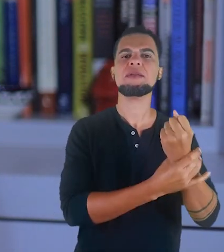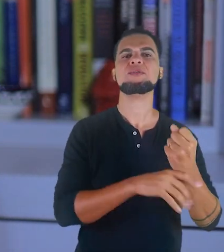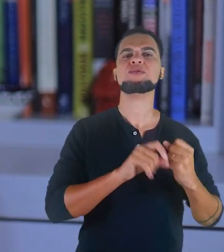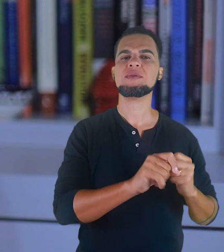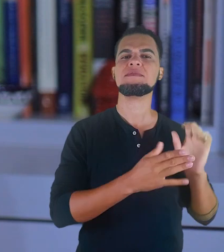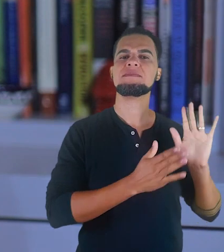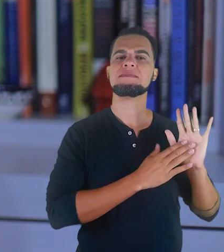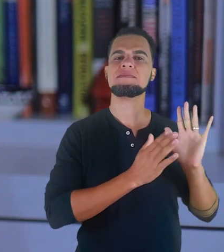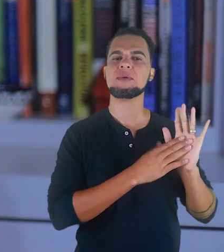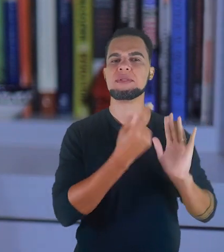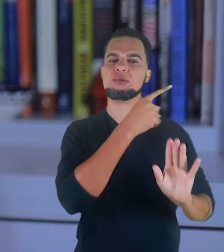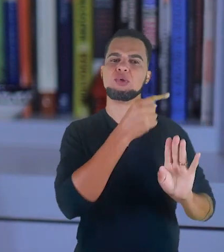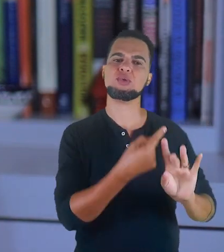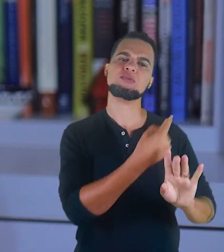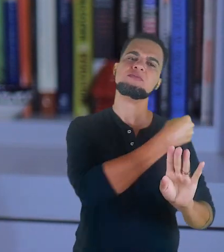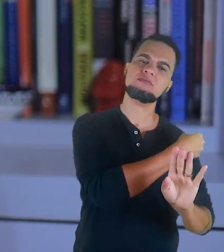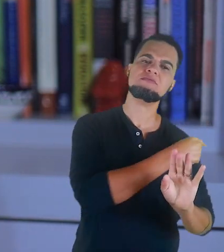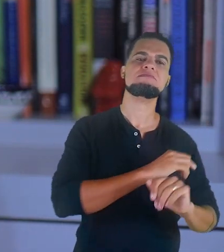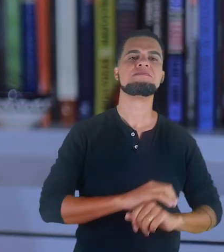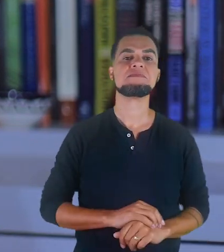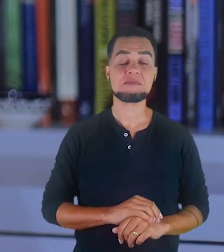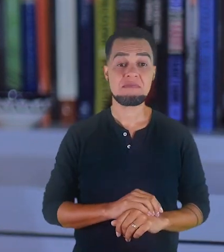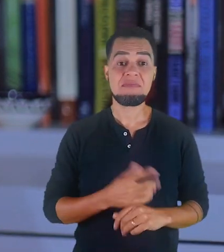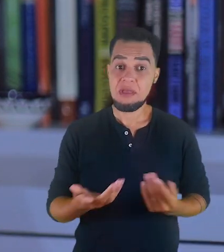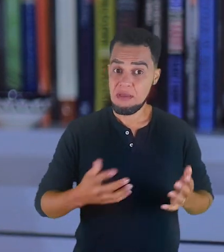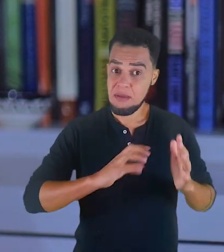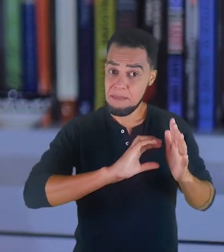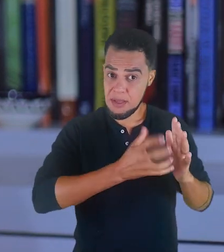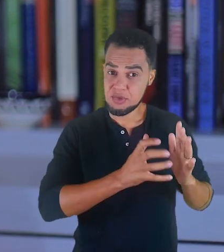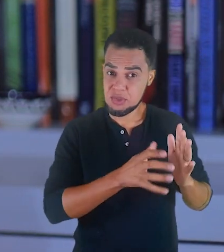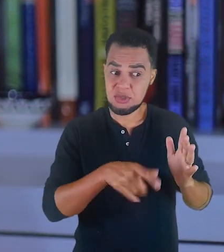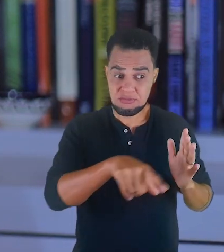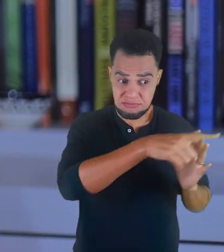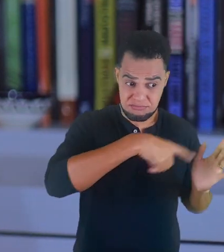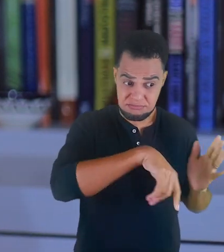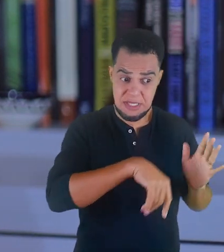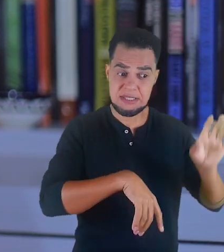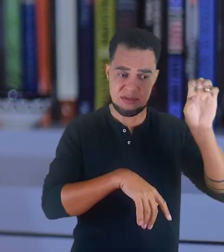what was proposed in this last period. And then the parties that are more radical